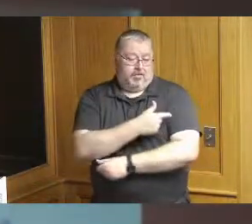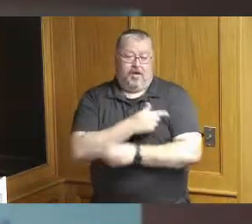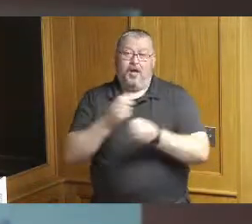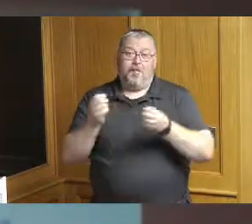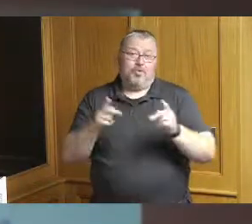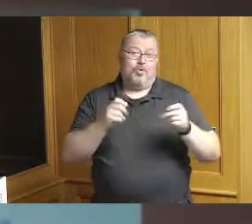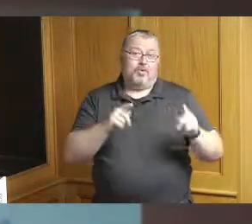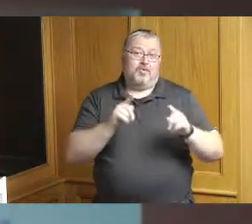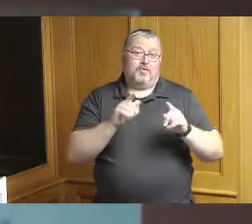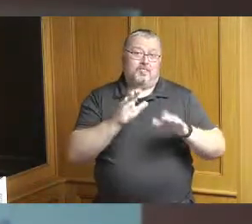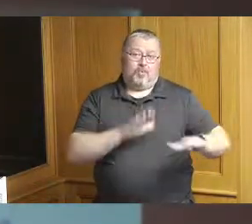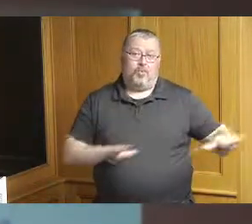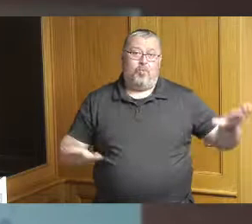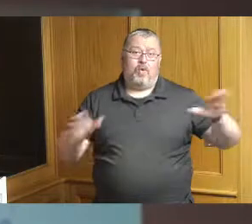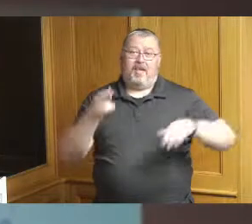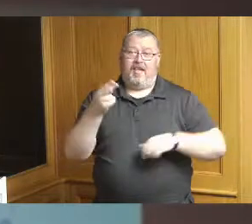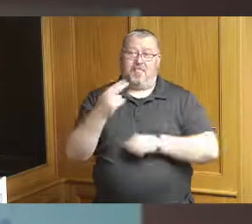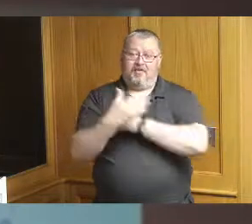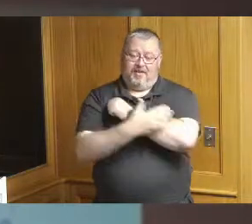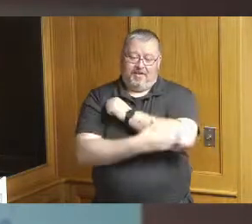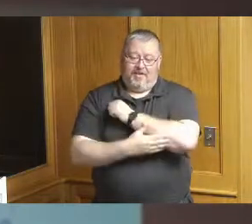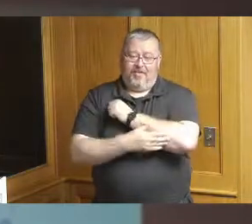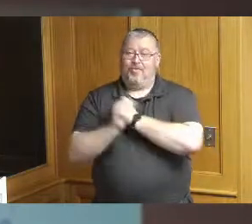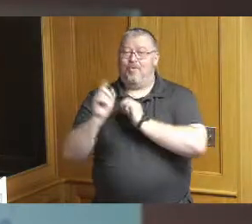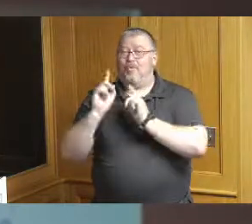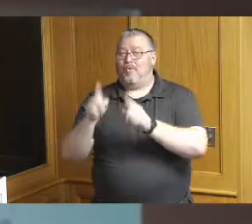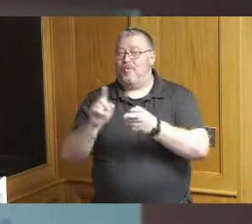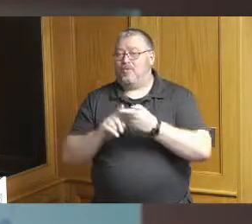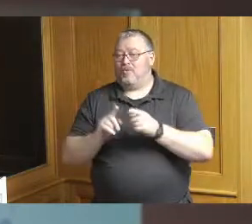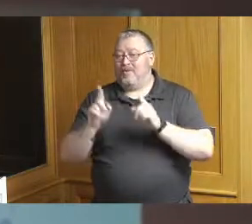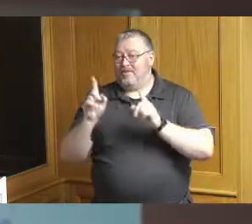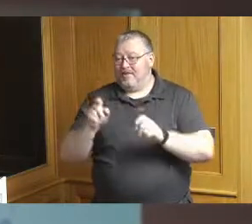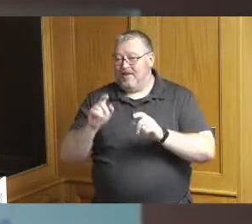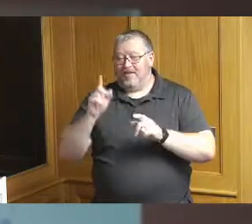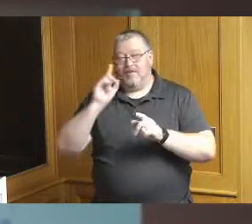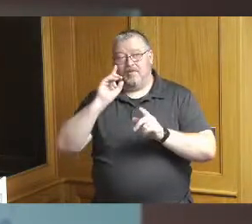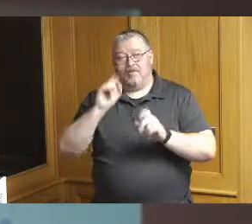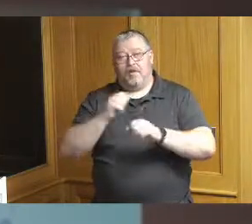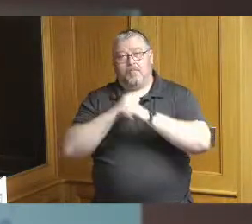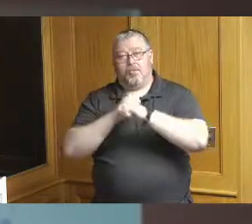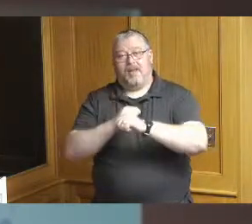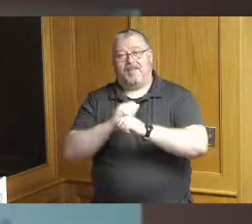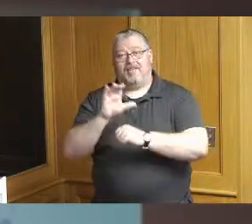throughout Hamilton County you can go to TestAndProtectCincy.com for a complete list of those